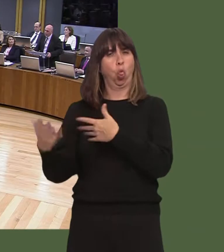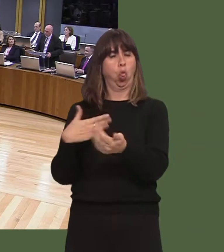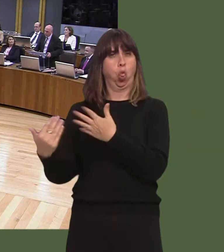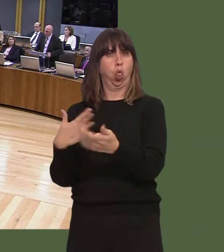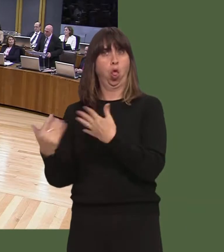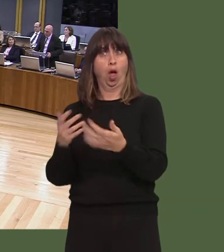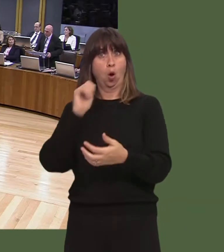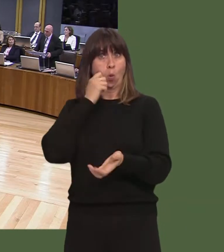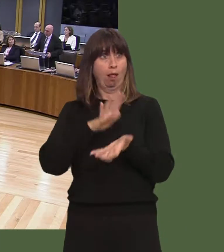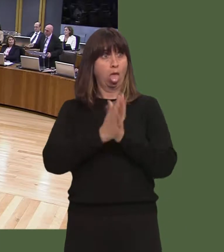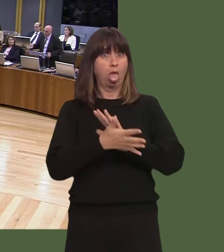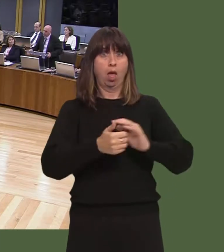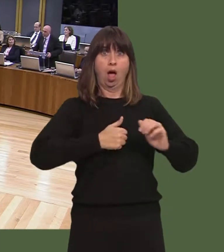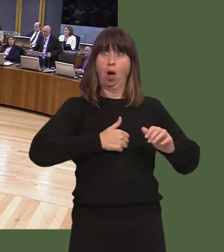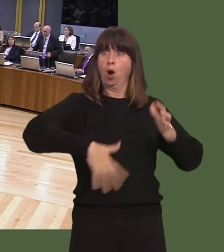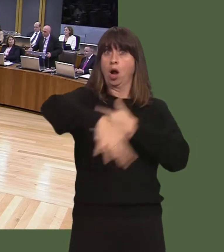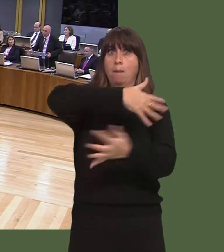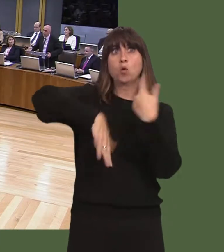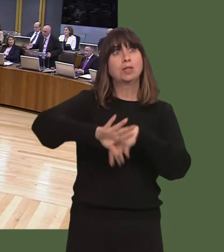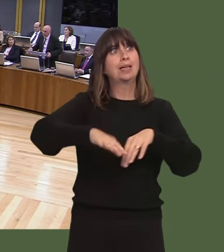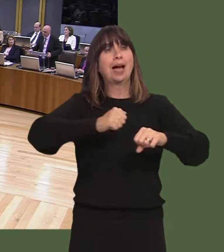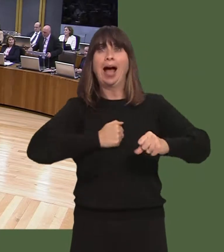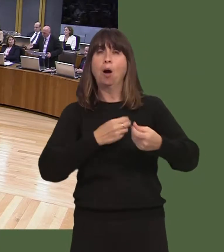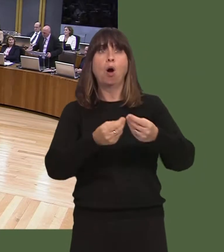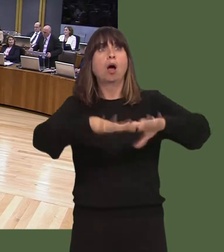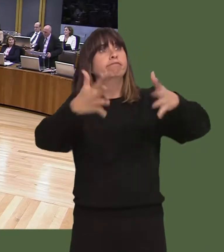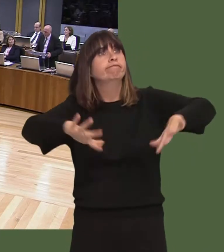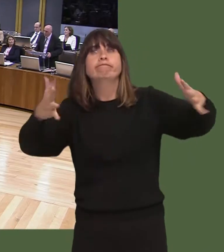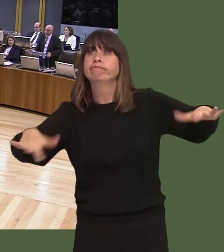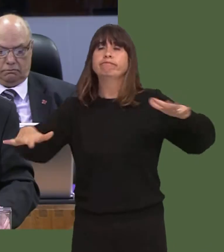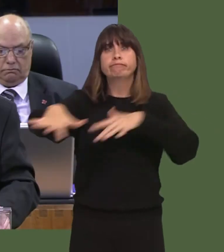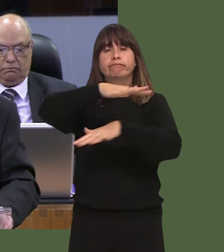natural resources and the communities that actually depend upon them.